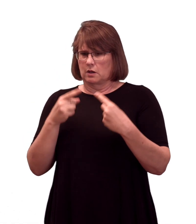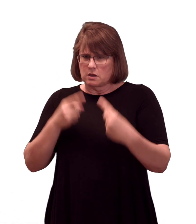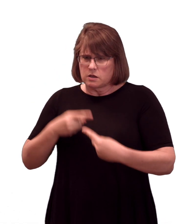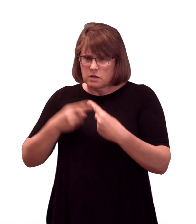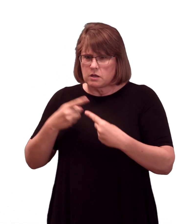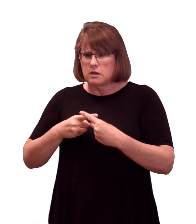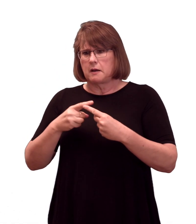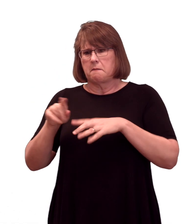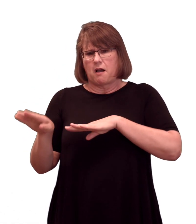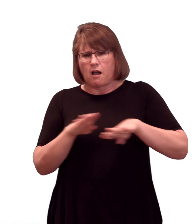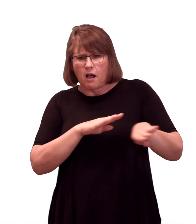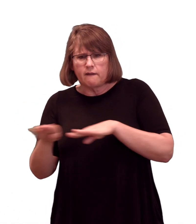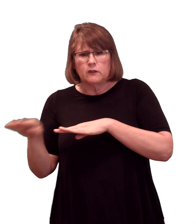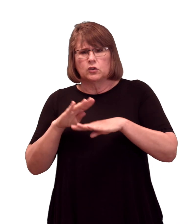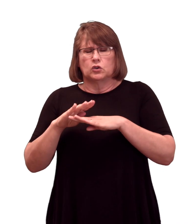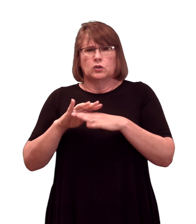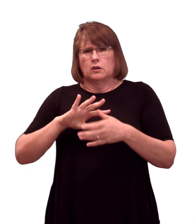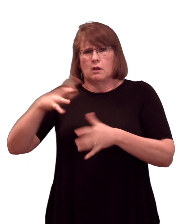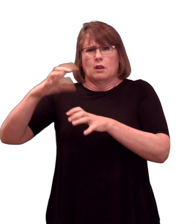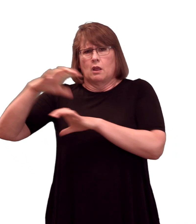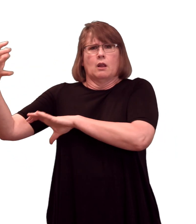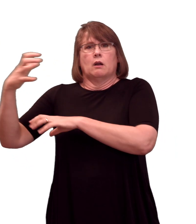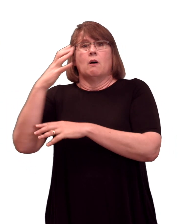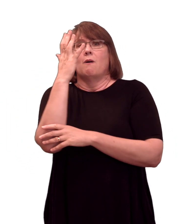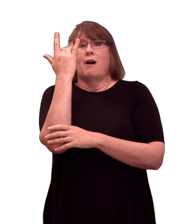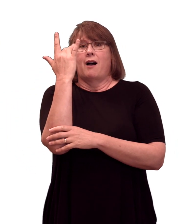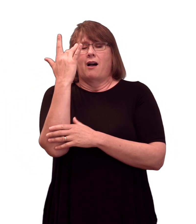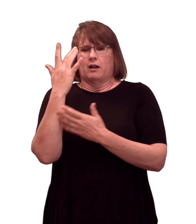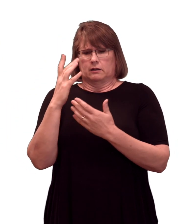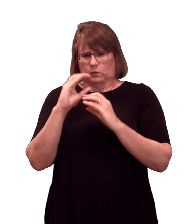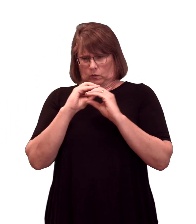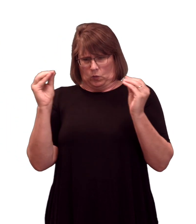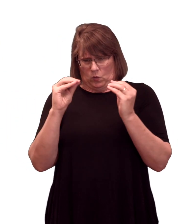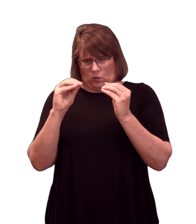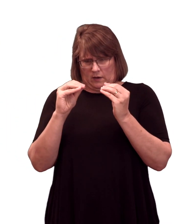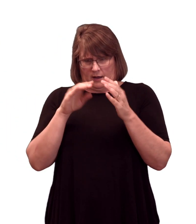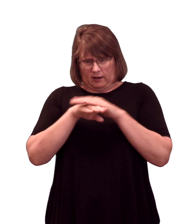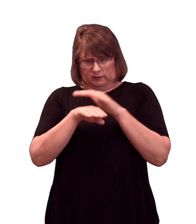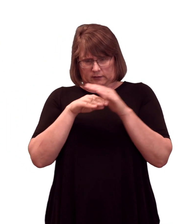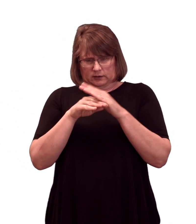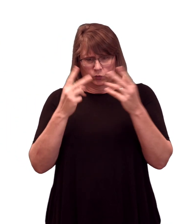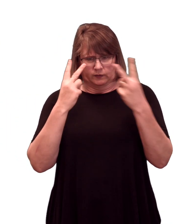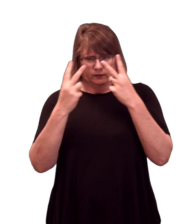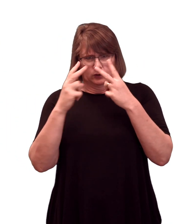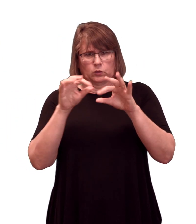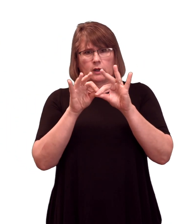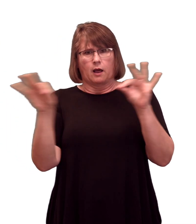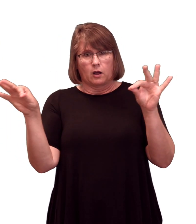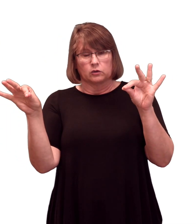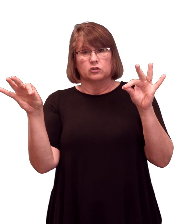have behavior challenges that are reduced when they can see a visual language all day.